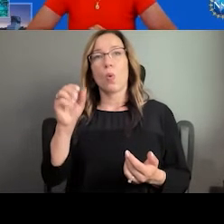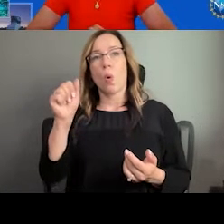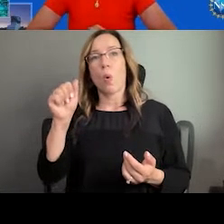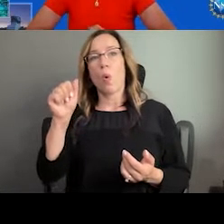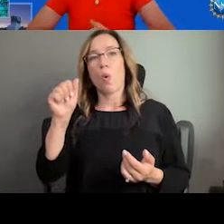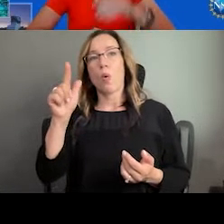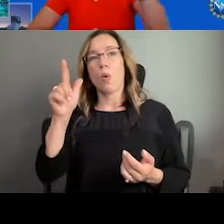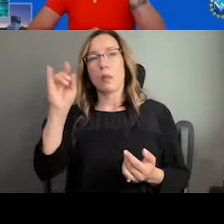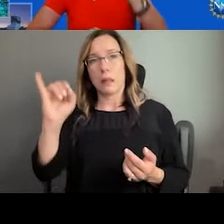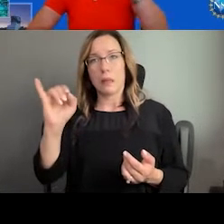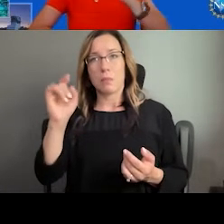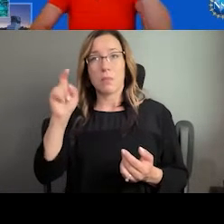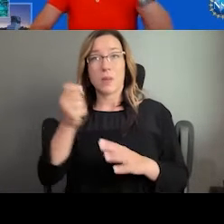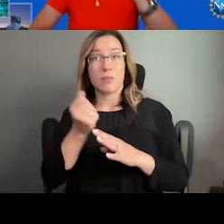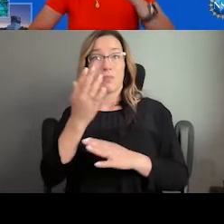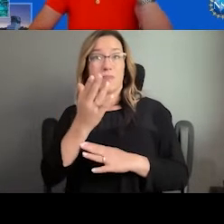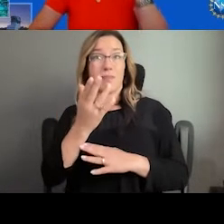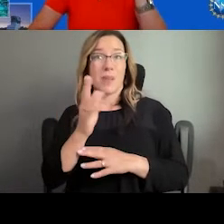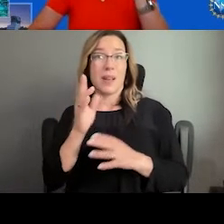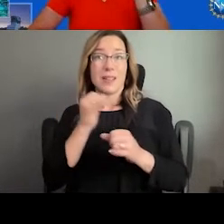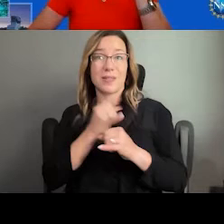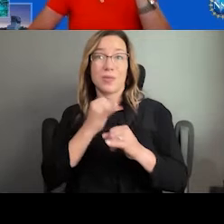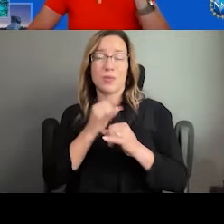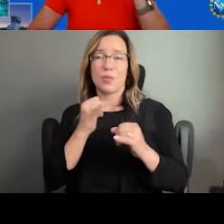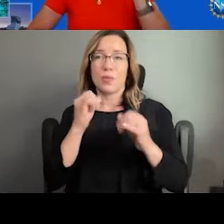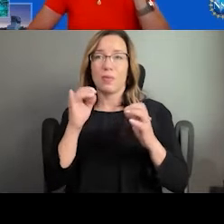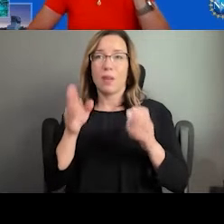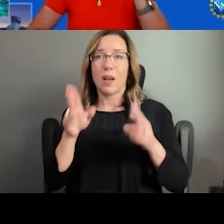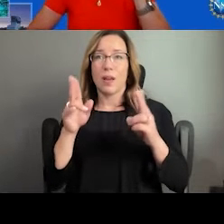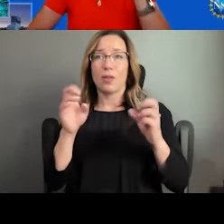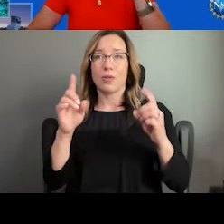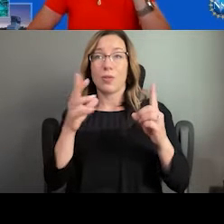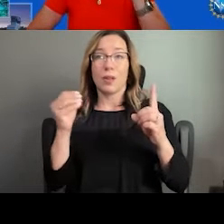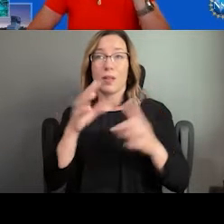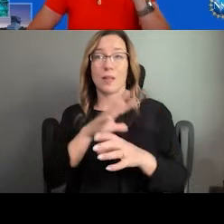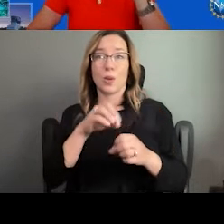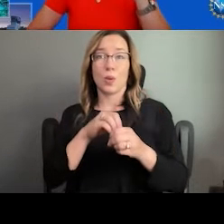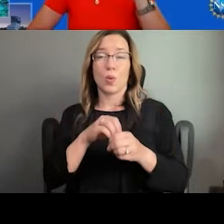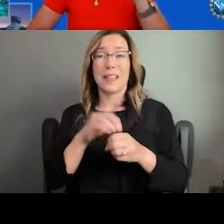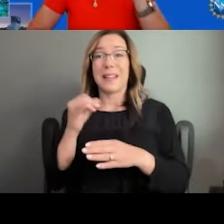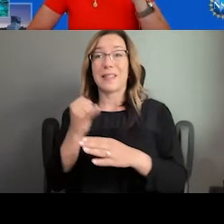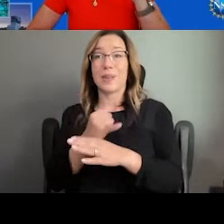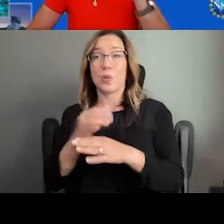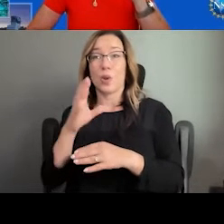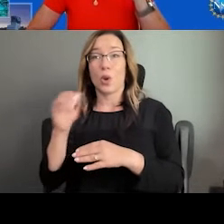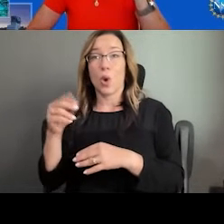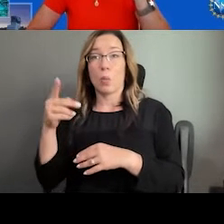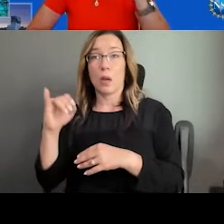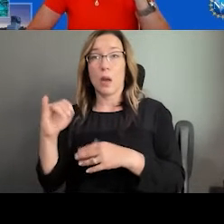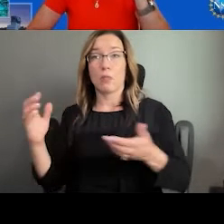higher education and it must include an industrial co-PI. However, they may not